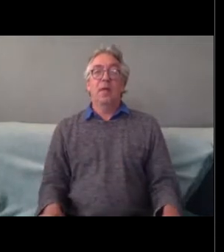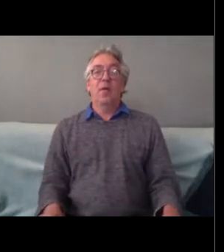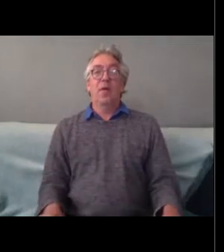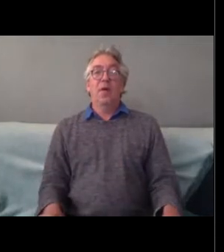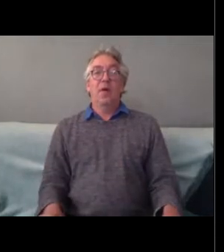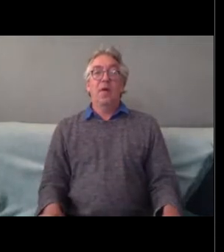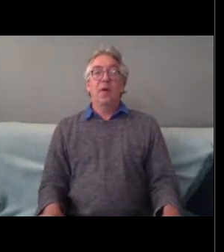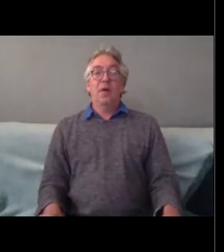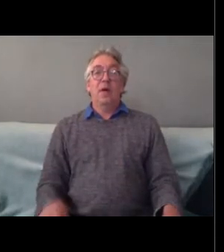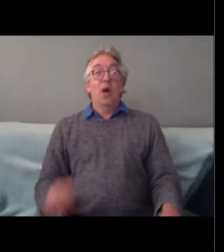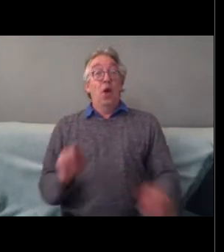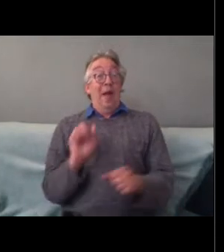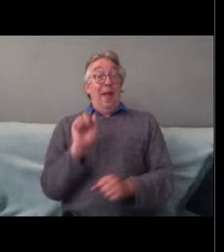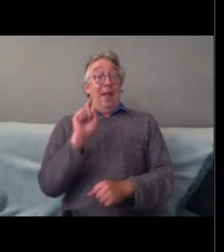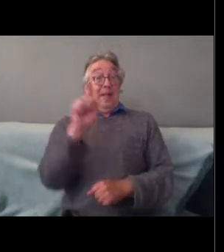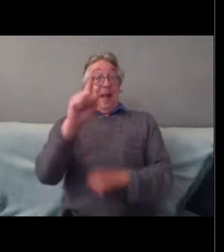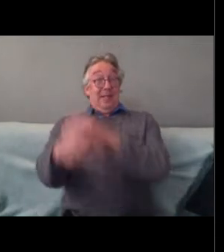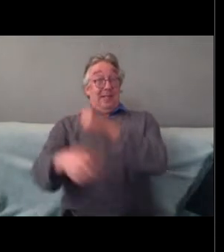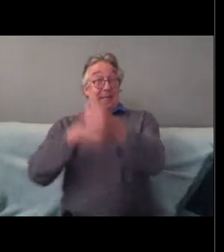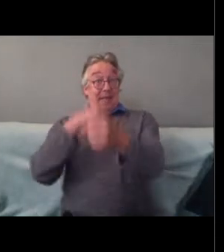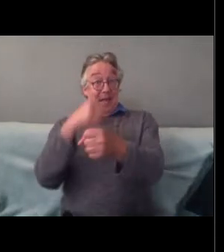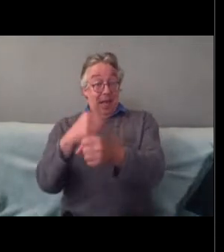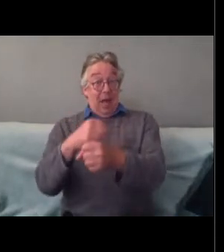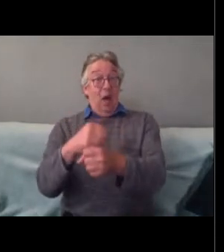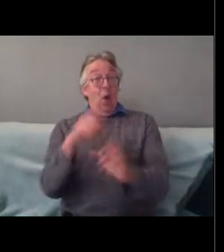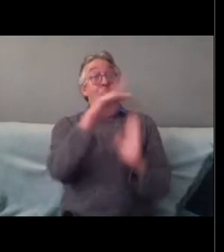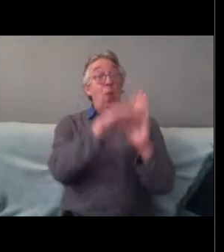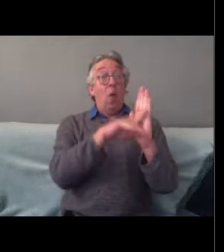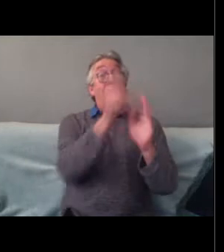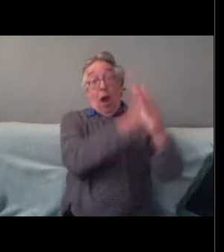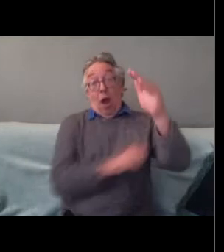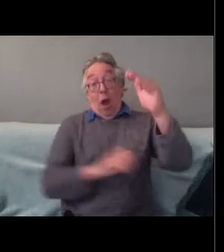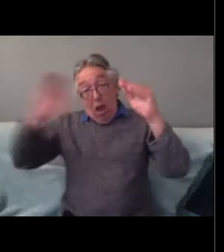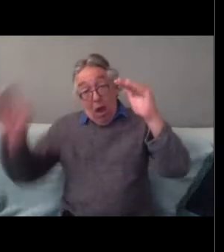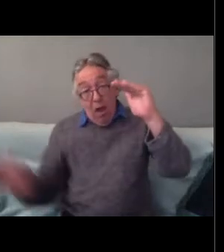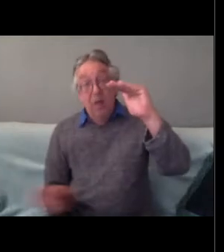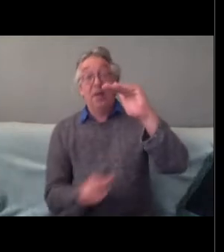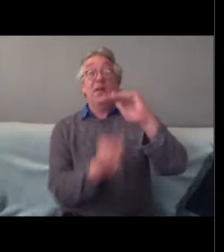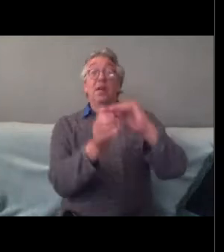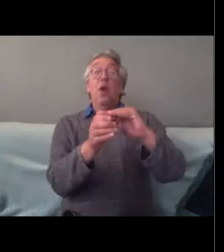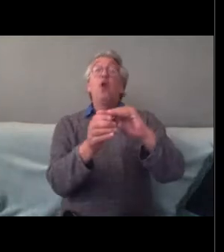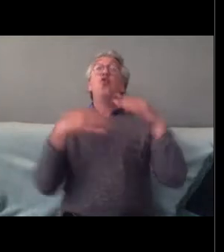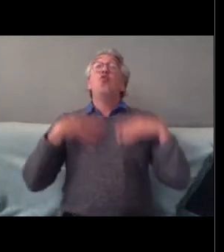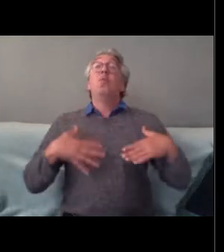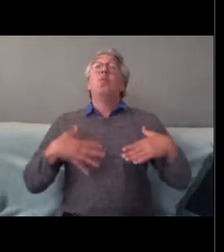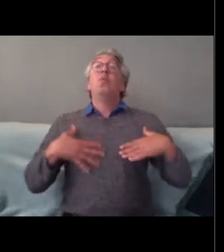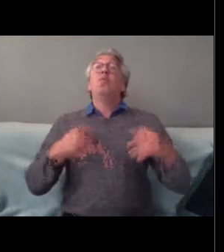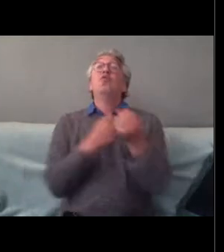from next year on, which means that there will also be more attention